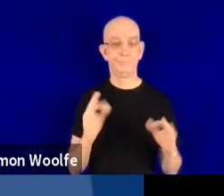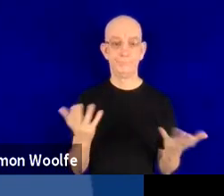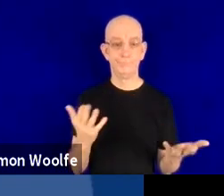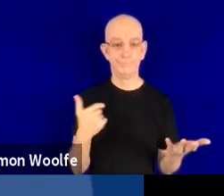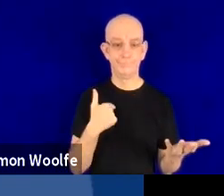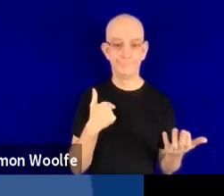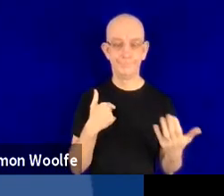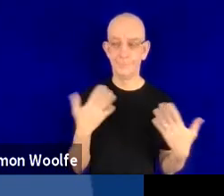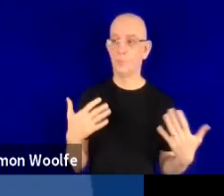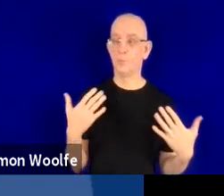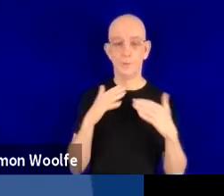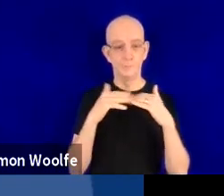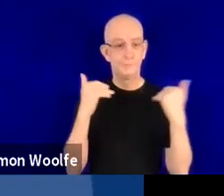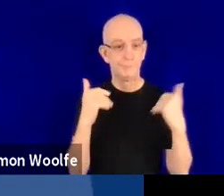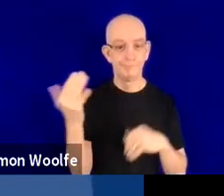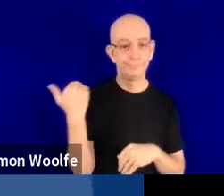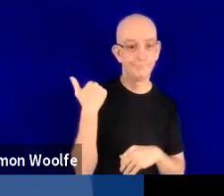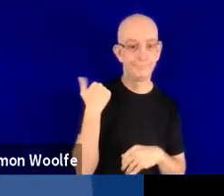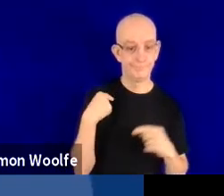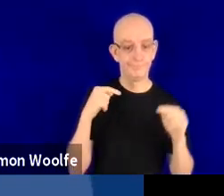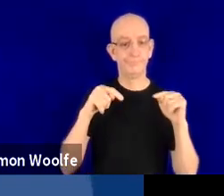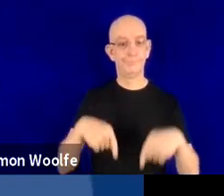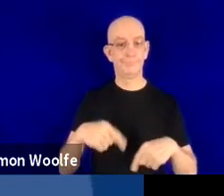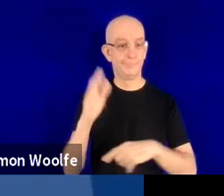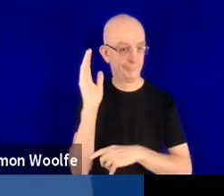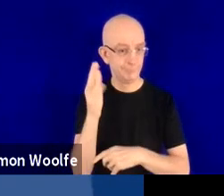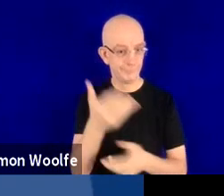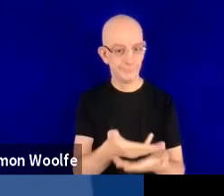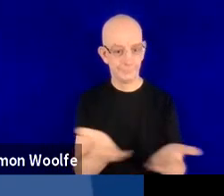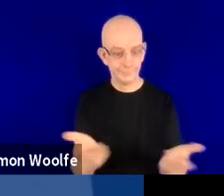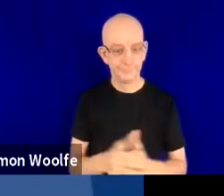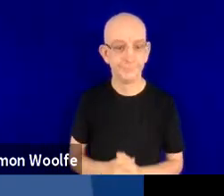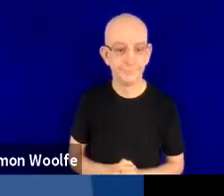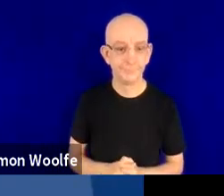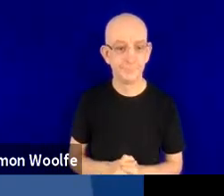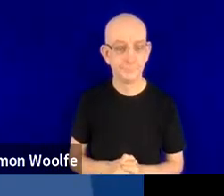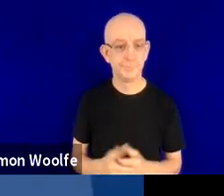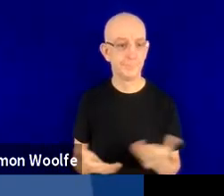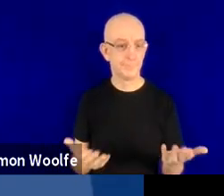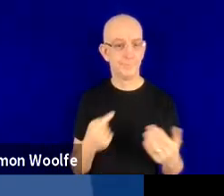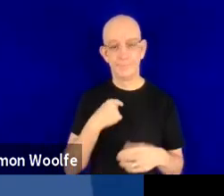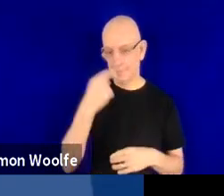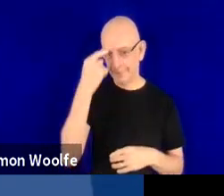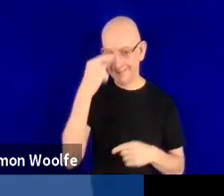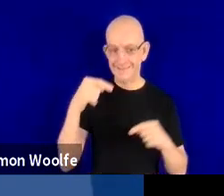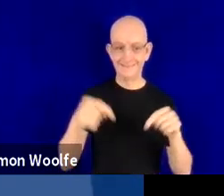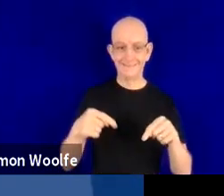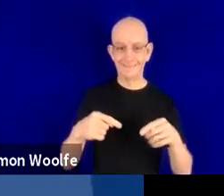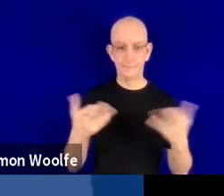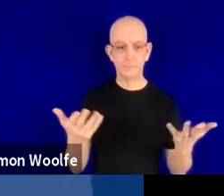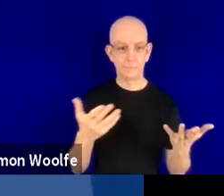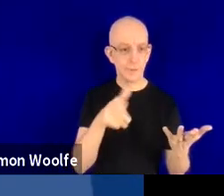I think the kind of extent of the number of people who registered for this event and who are participating today shows the interest in this topic